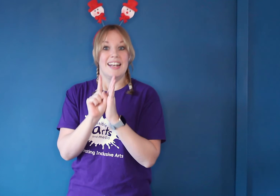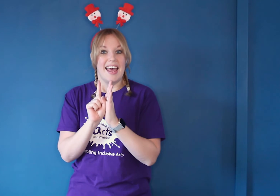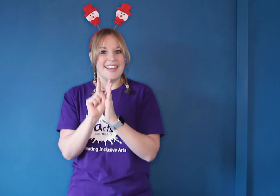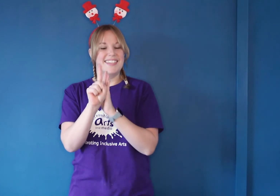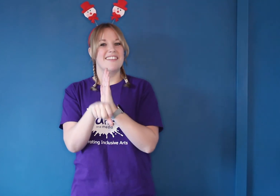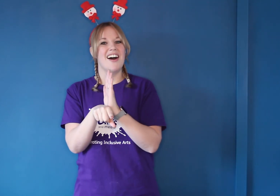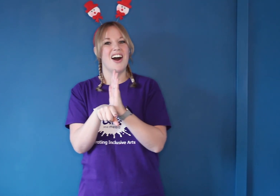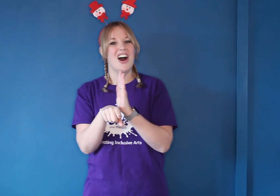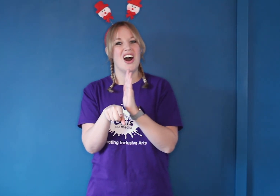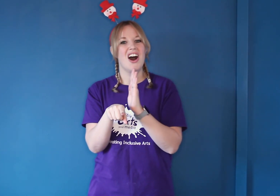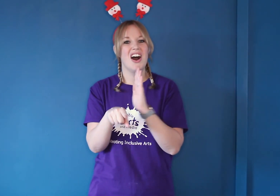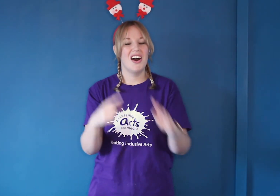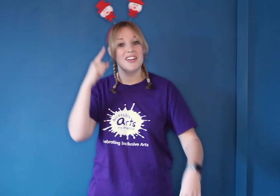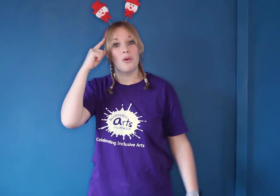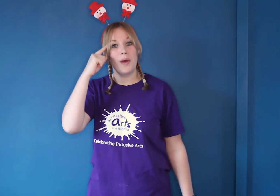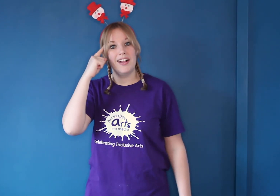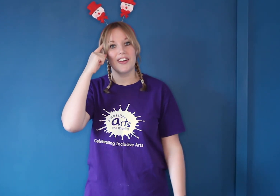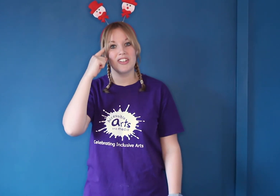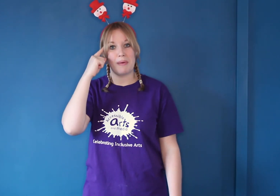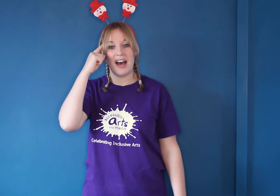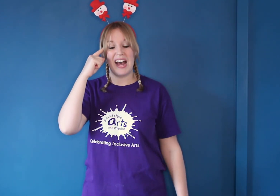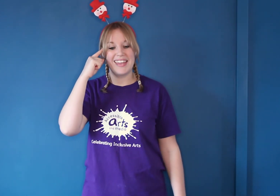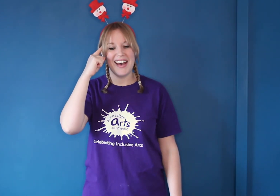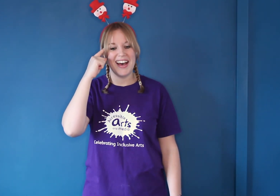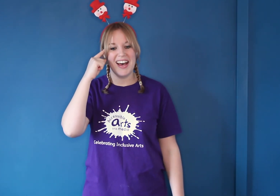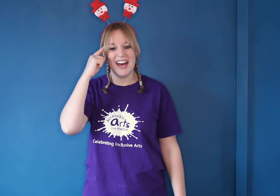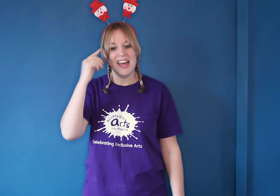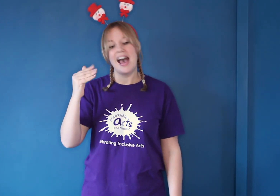Later on we’ll conspire.